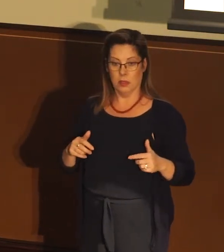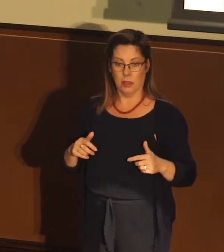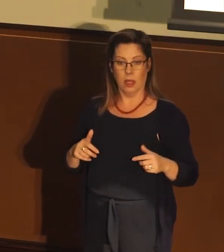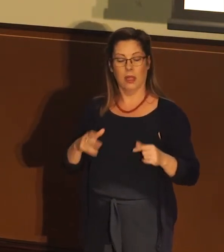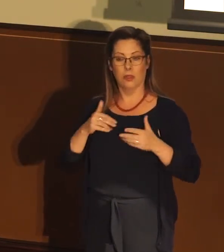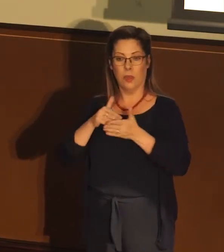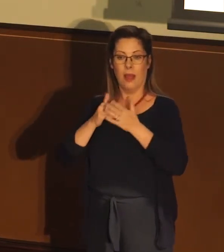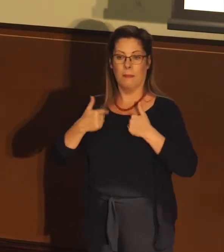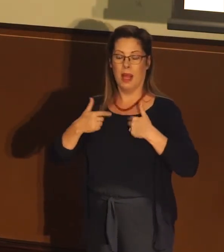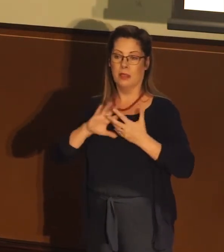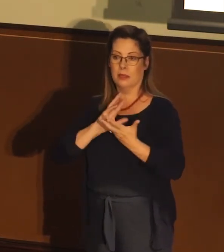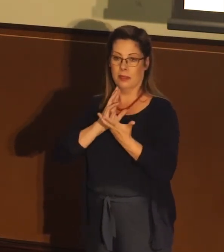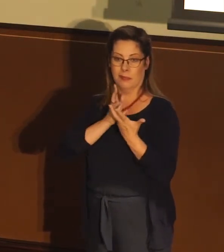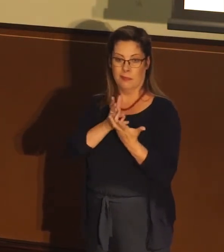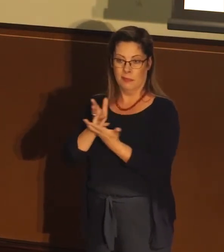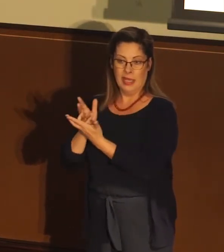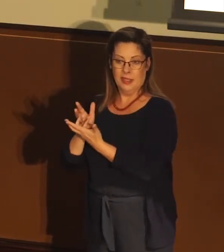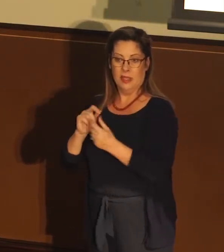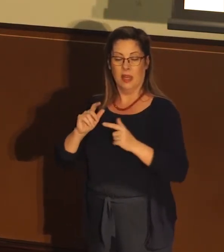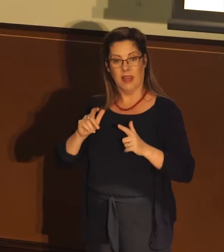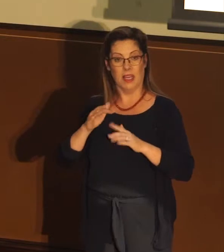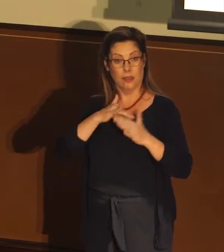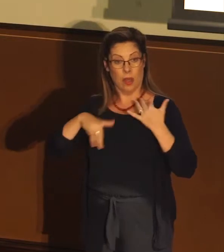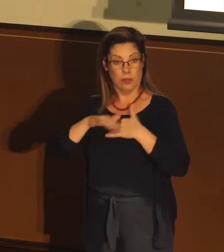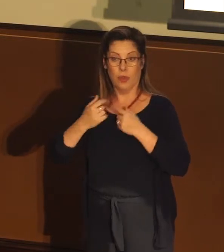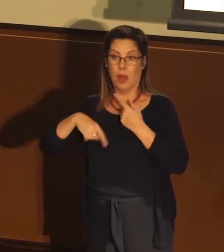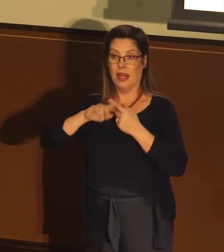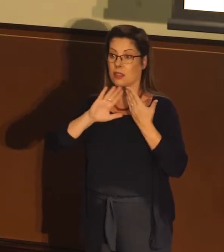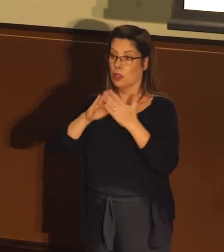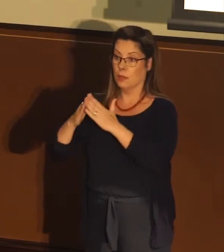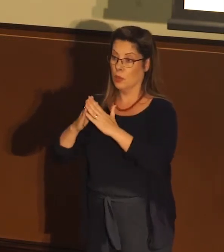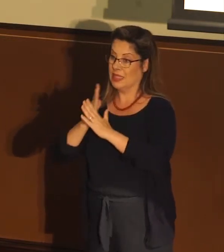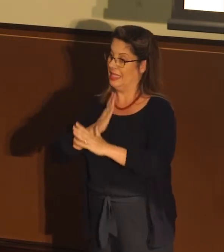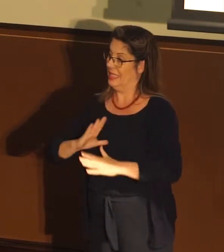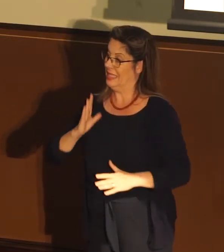those social and community obligations